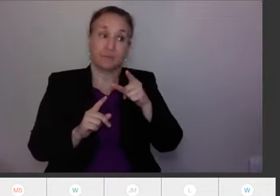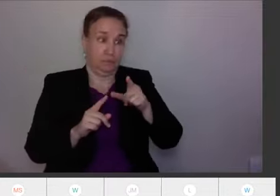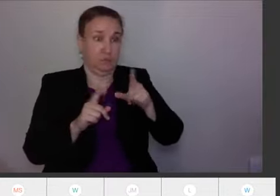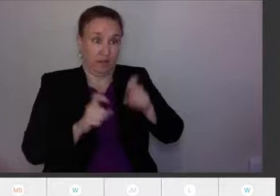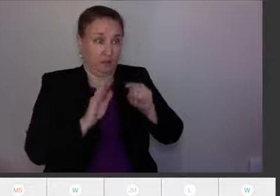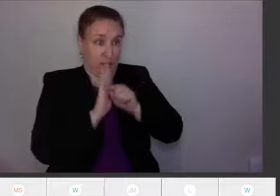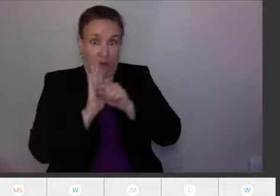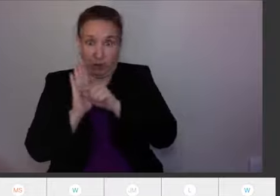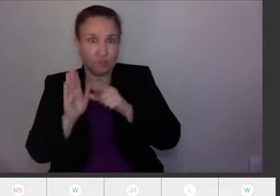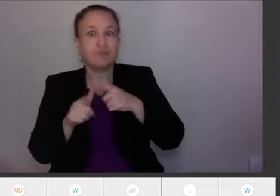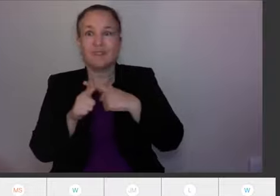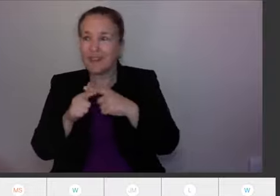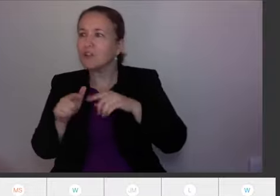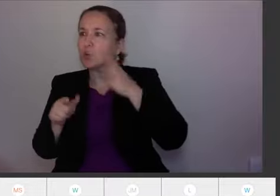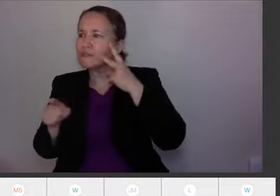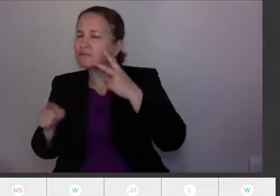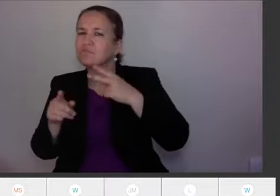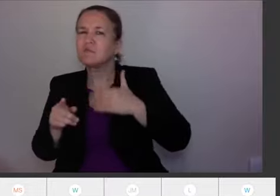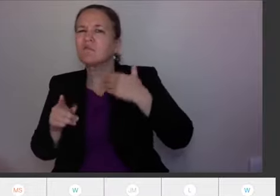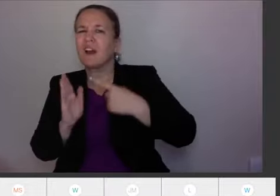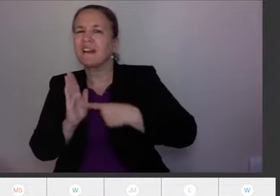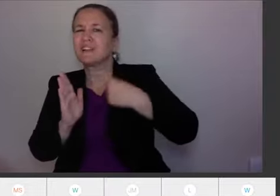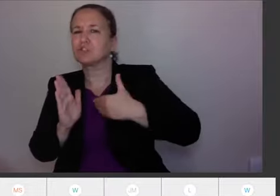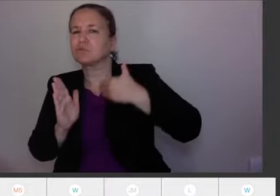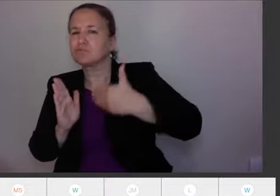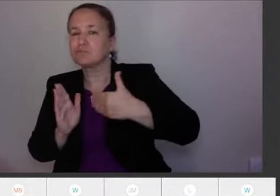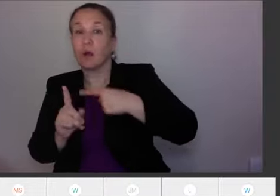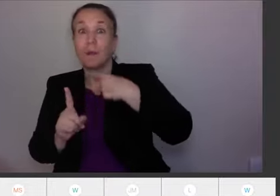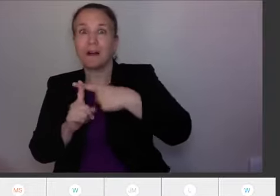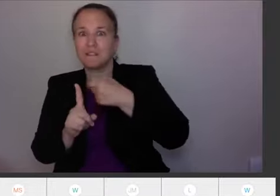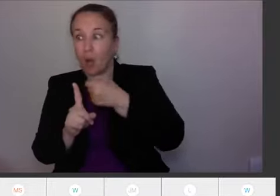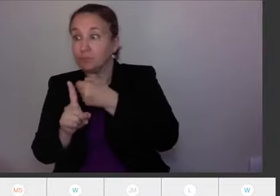up those occasional positives and you know get them into isolation and get